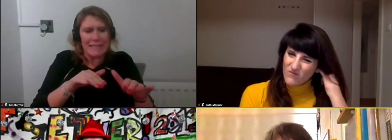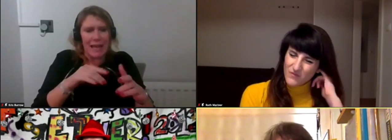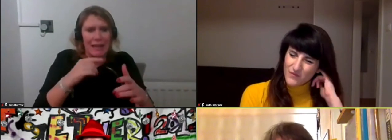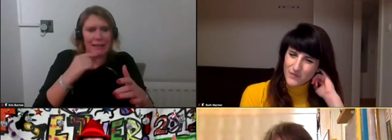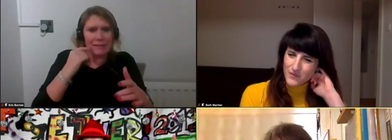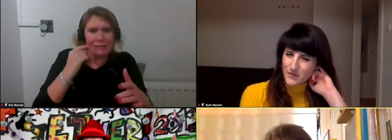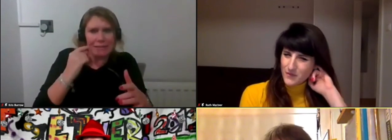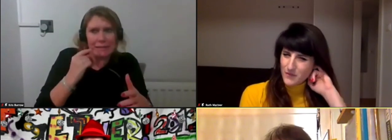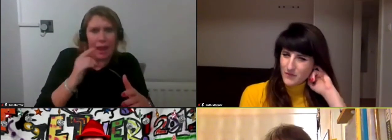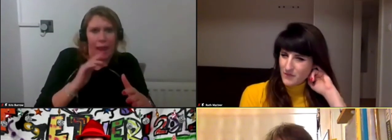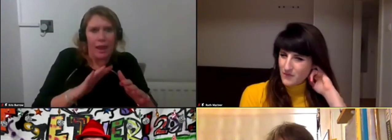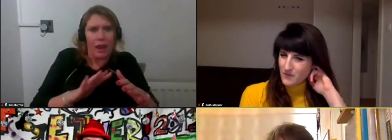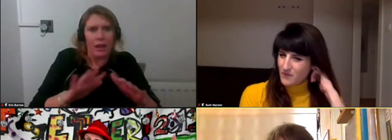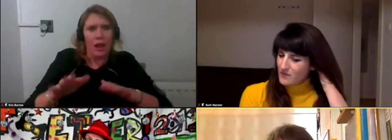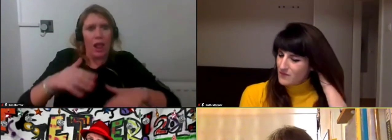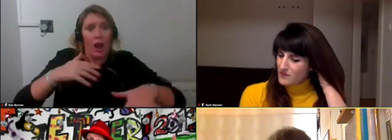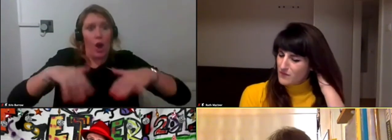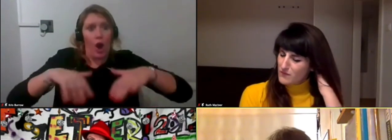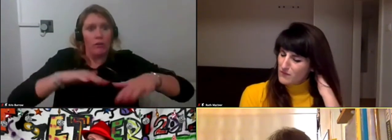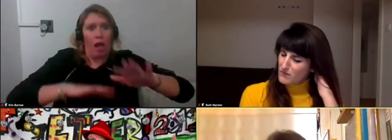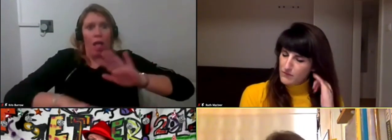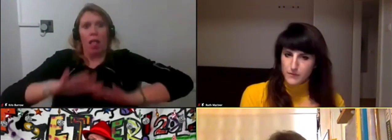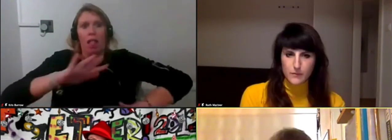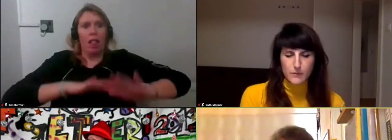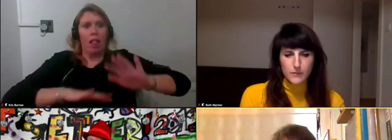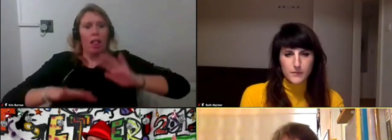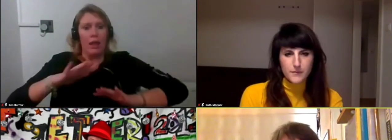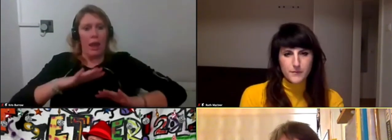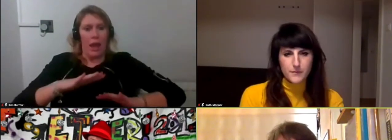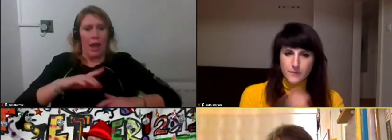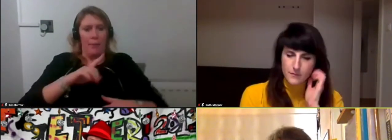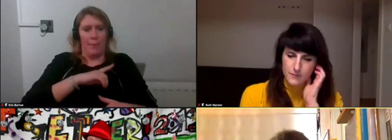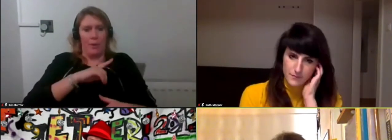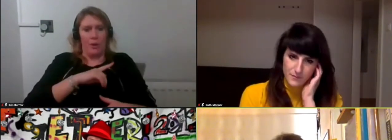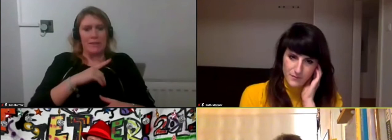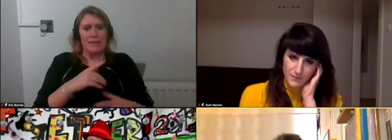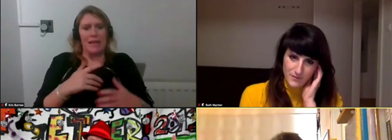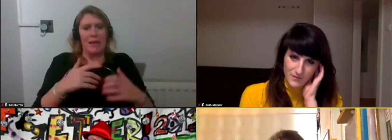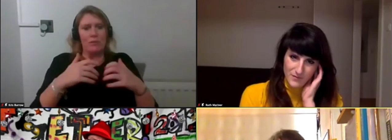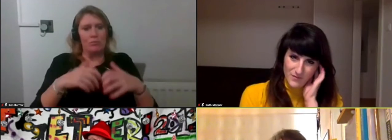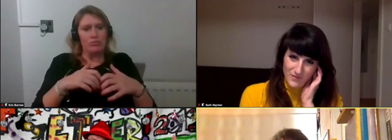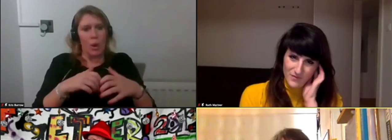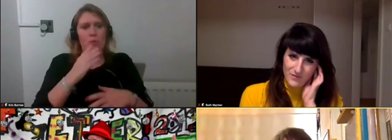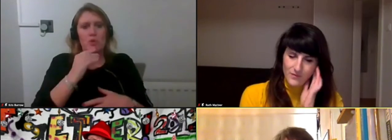as it's a prop that was used on TV it doesn't really exist, I had to try and